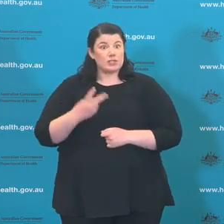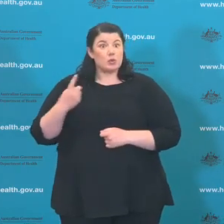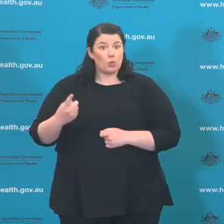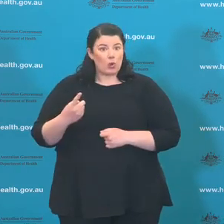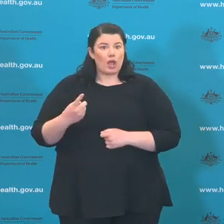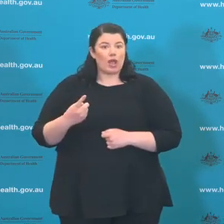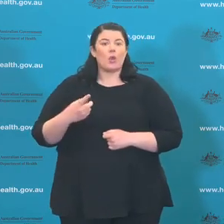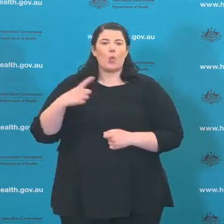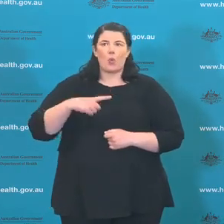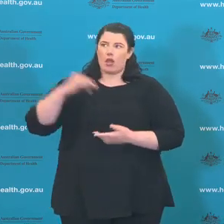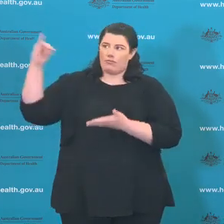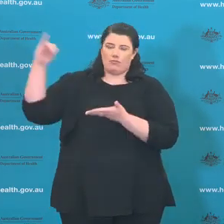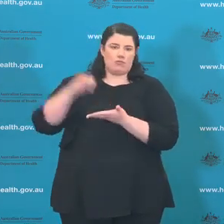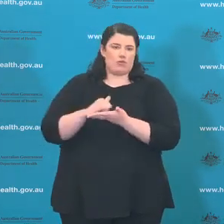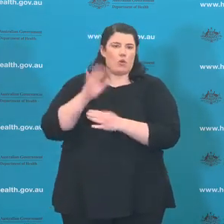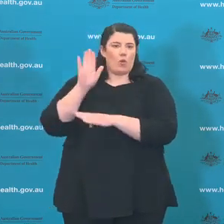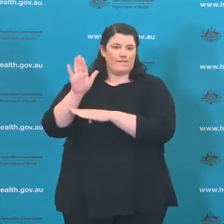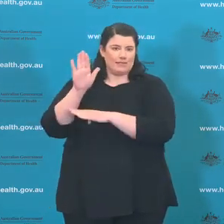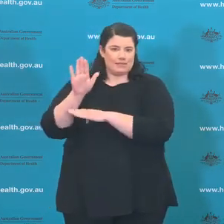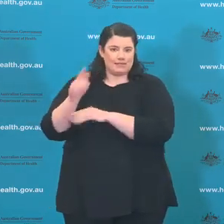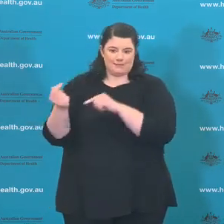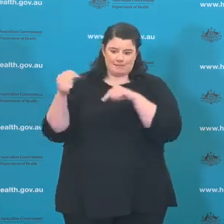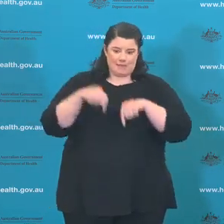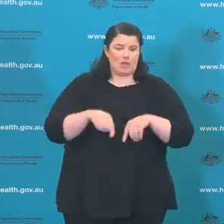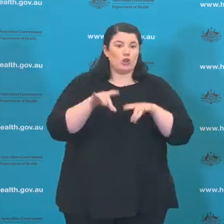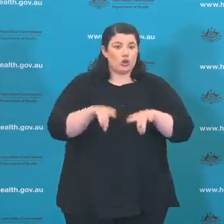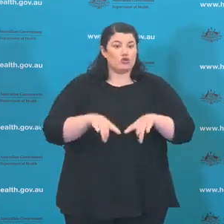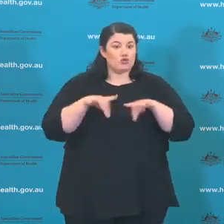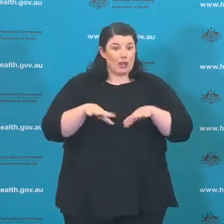travelers returning to Australia. They are Australian citizens or residents